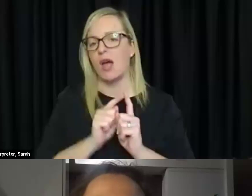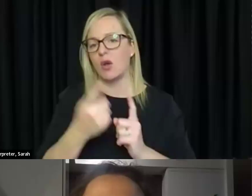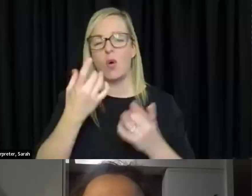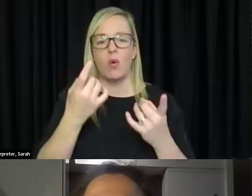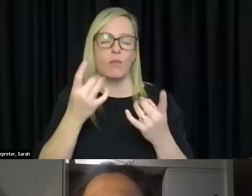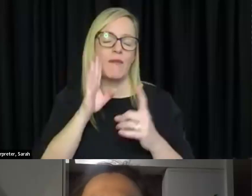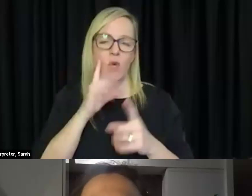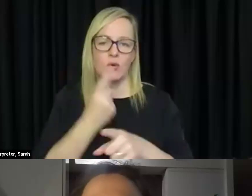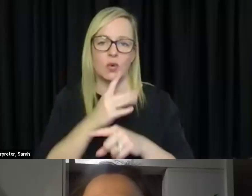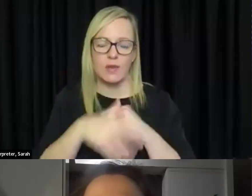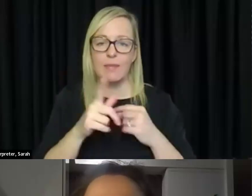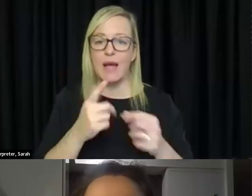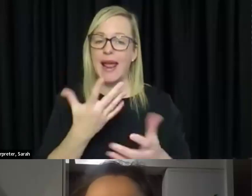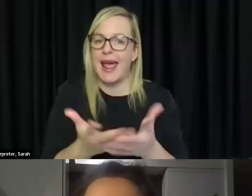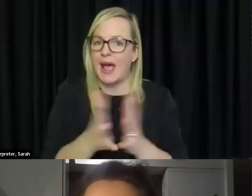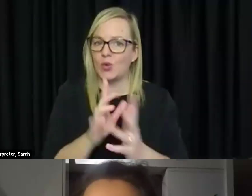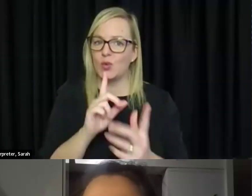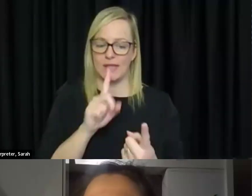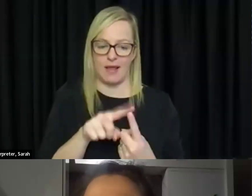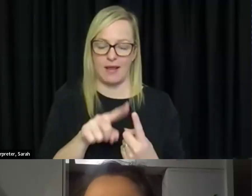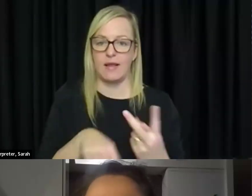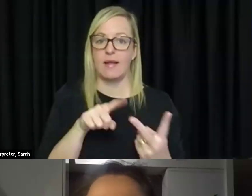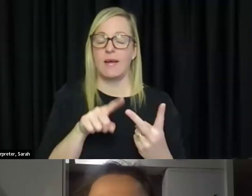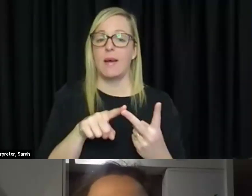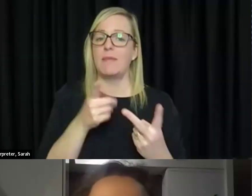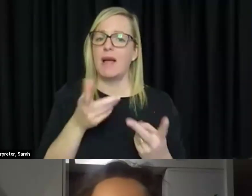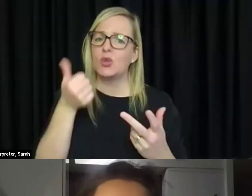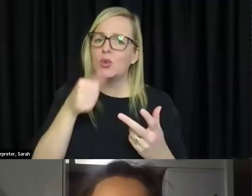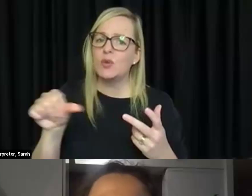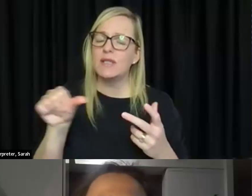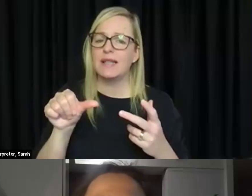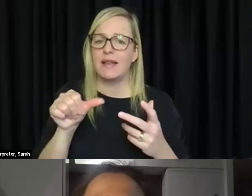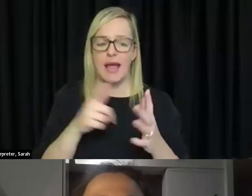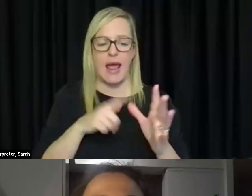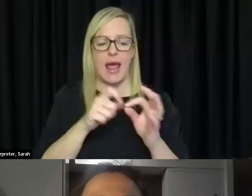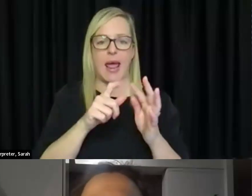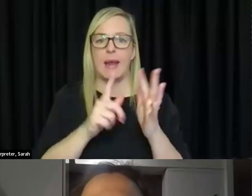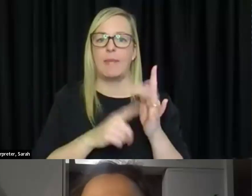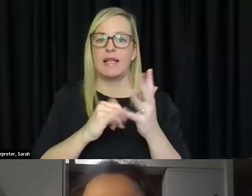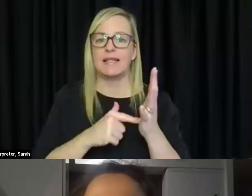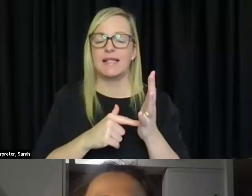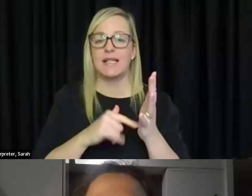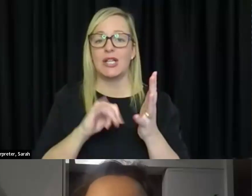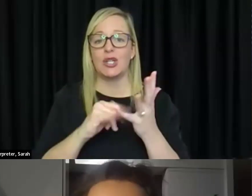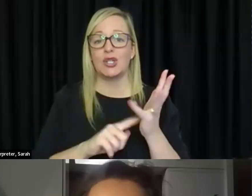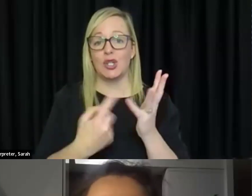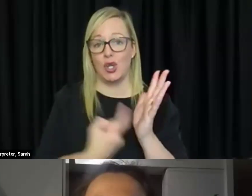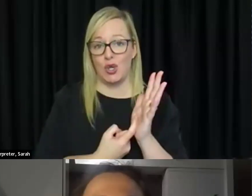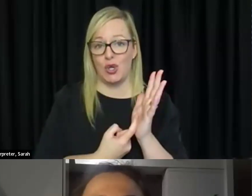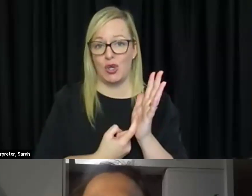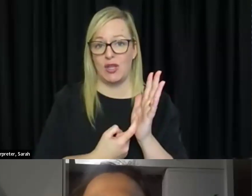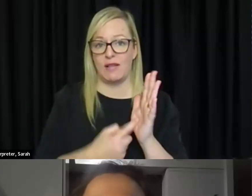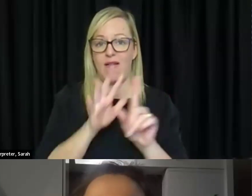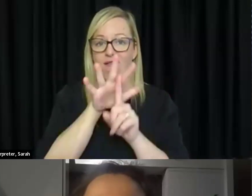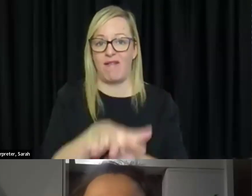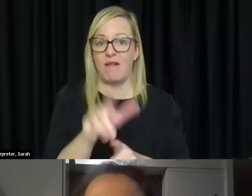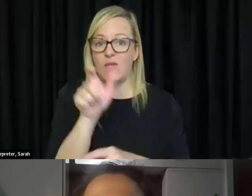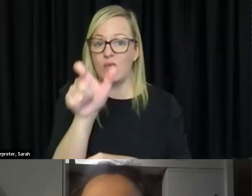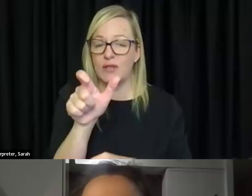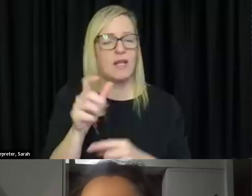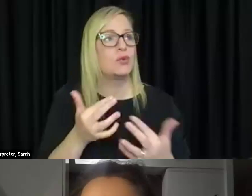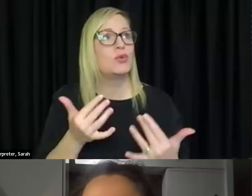but also the use of ableist slurs in publication, because there are so many even in children's books